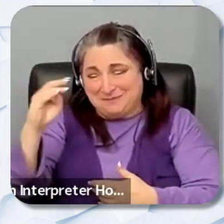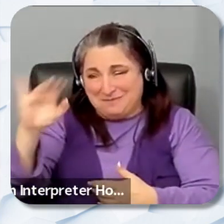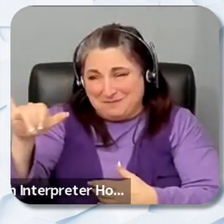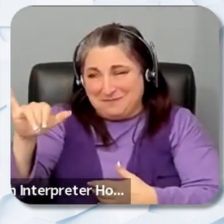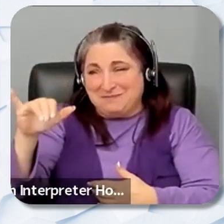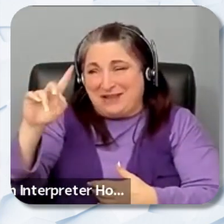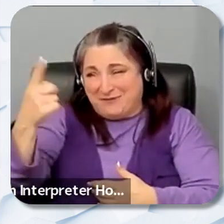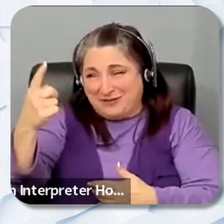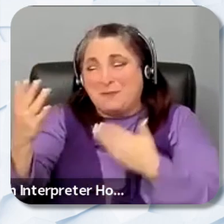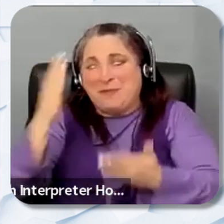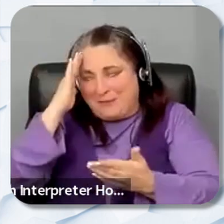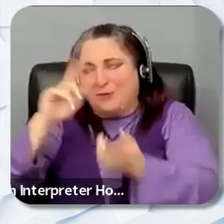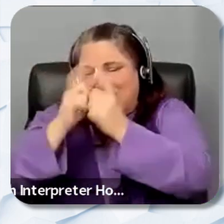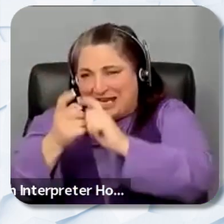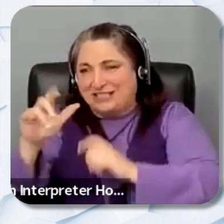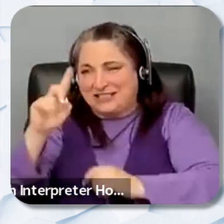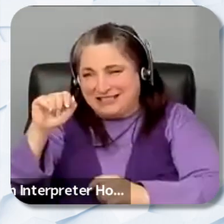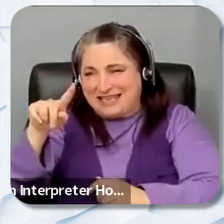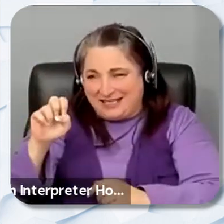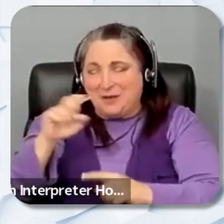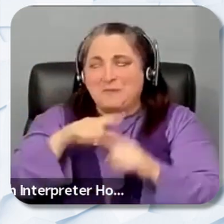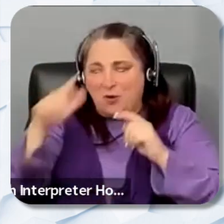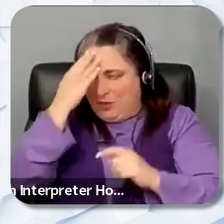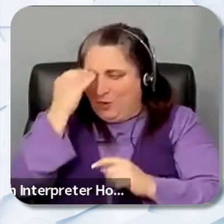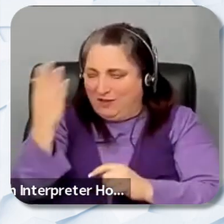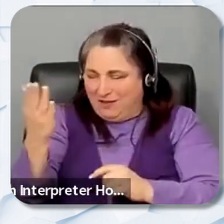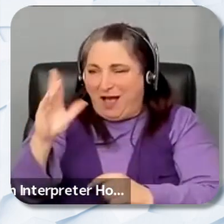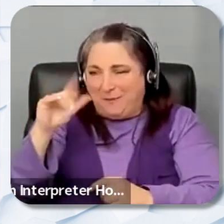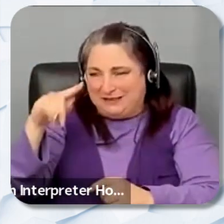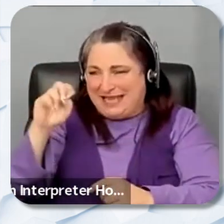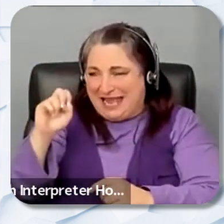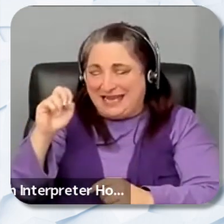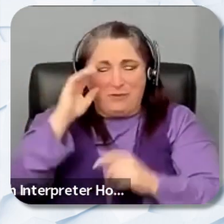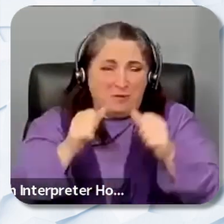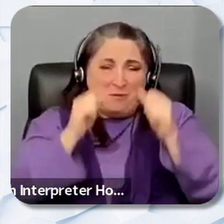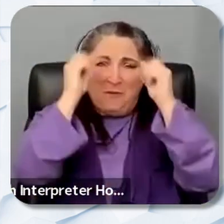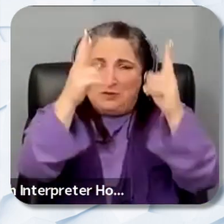to update with the date change, and we will post it on our website and make sure that